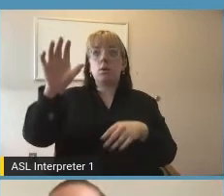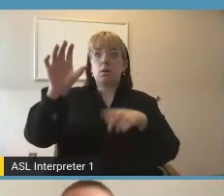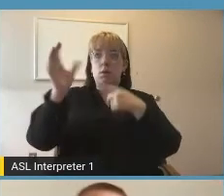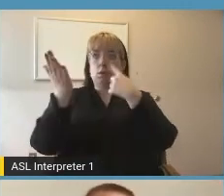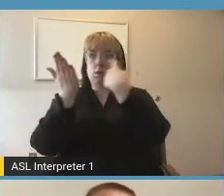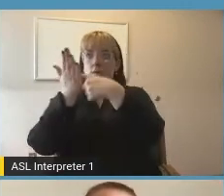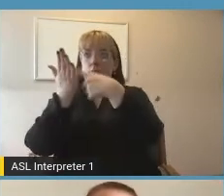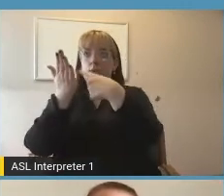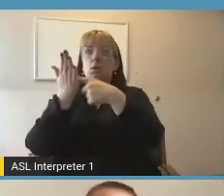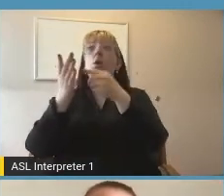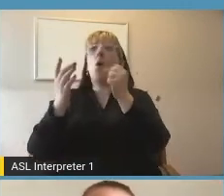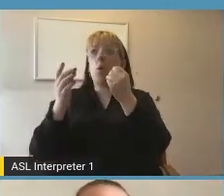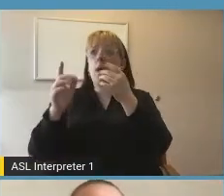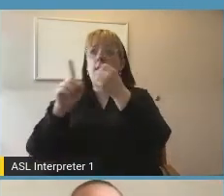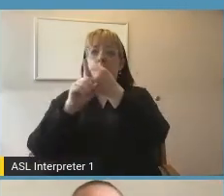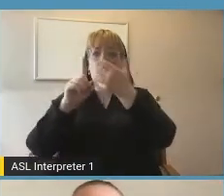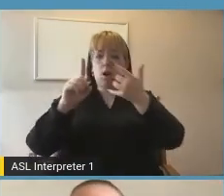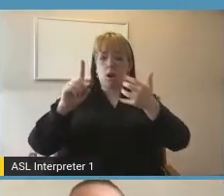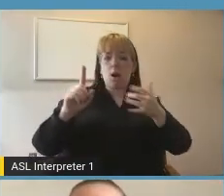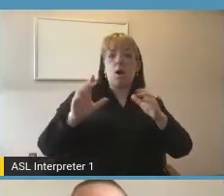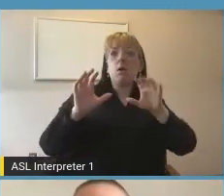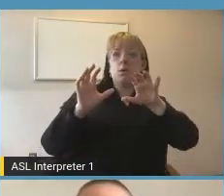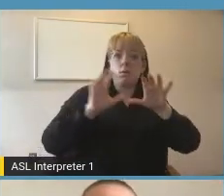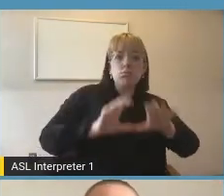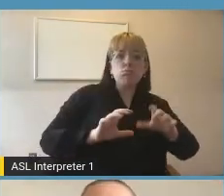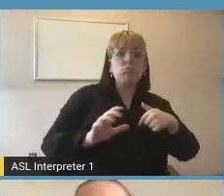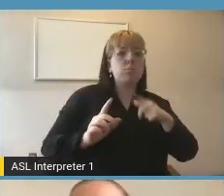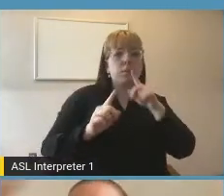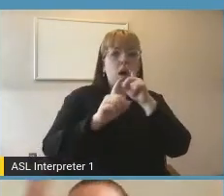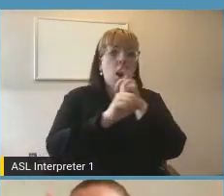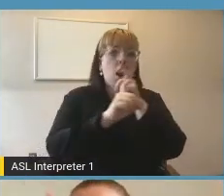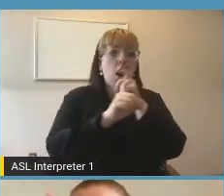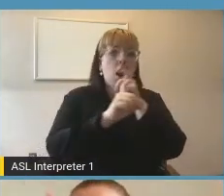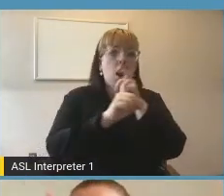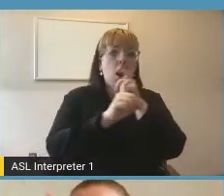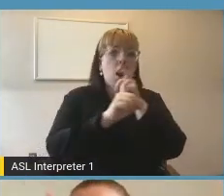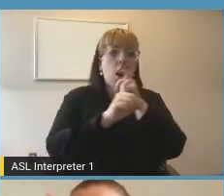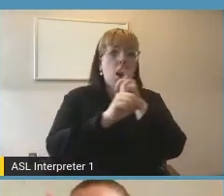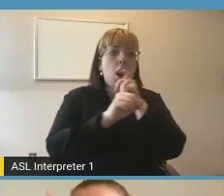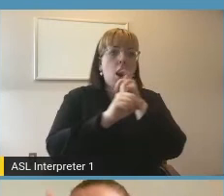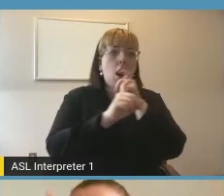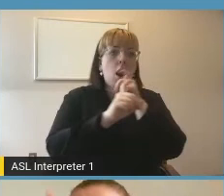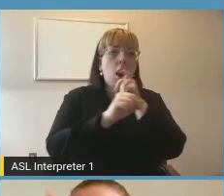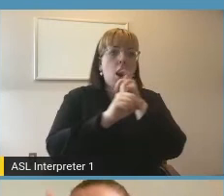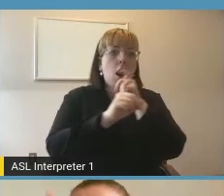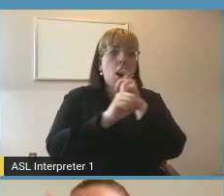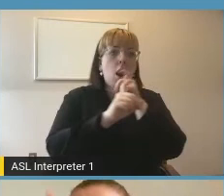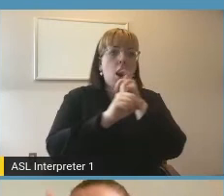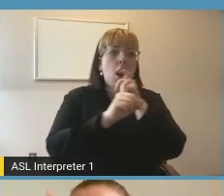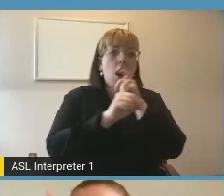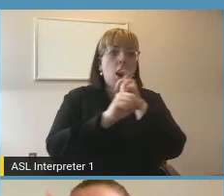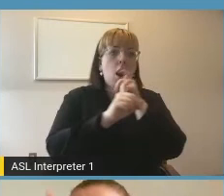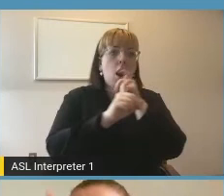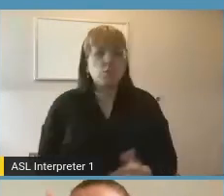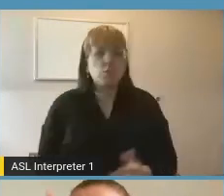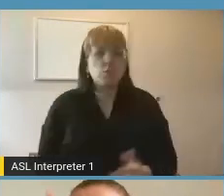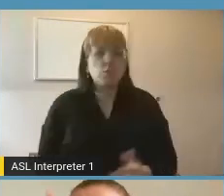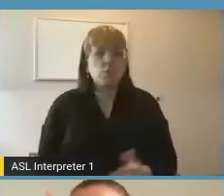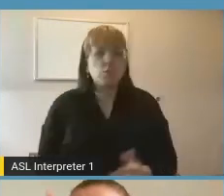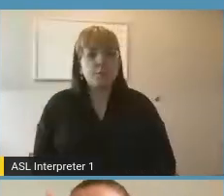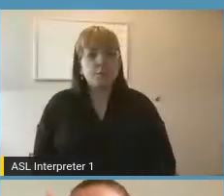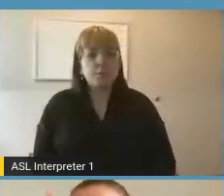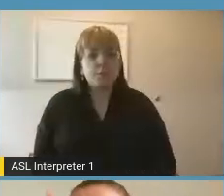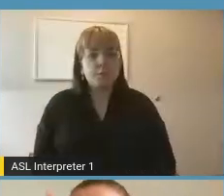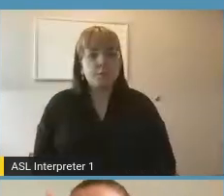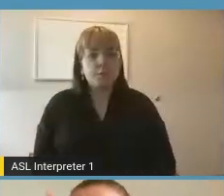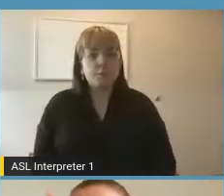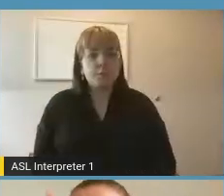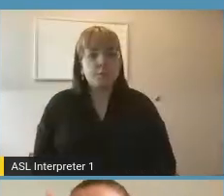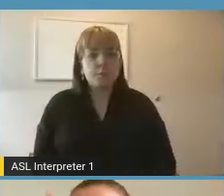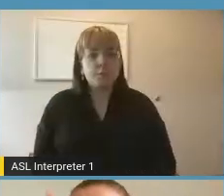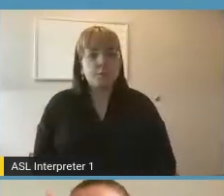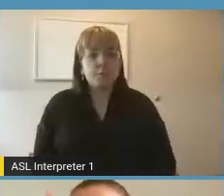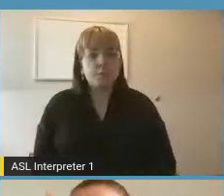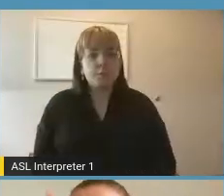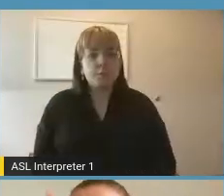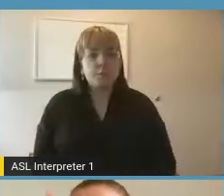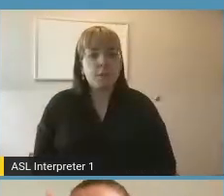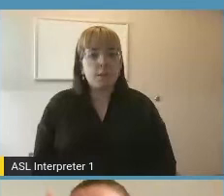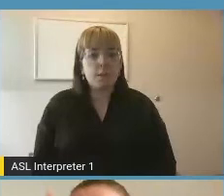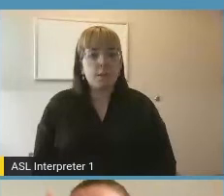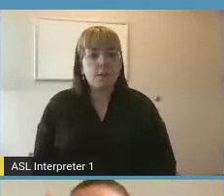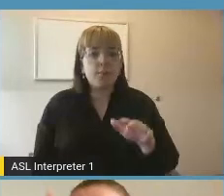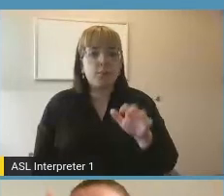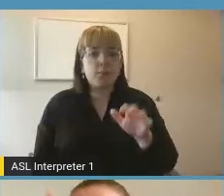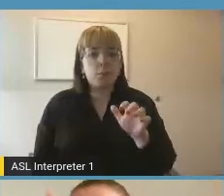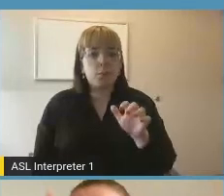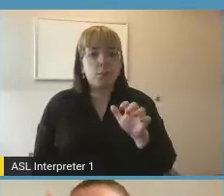and this person talk about this does not have to be too complicated you might want to [poor